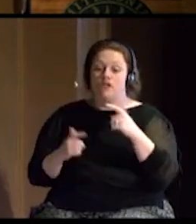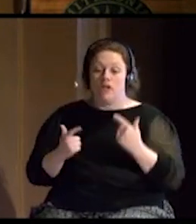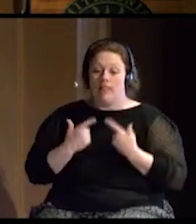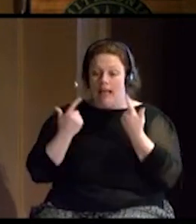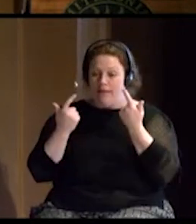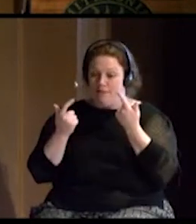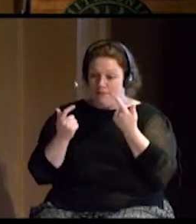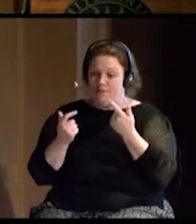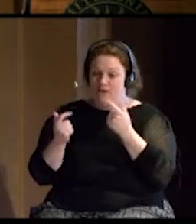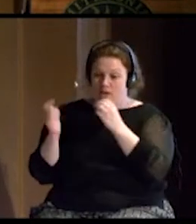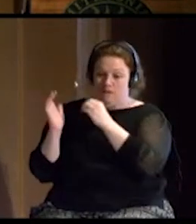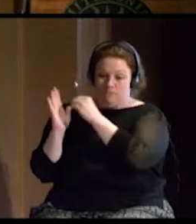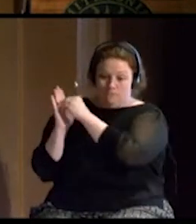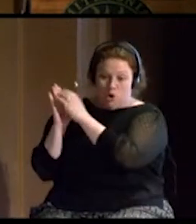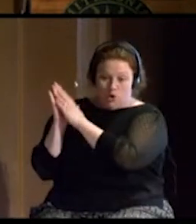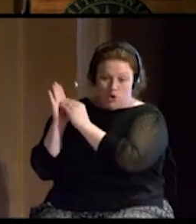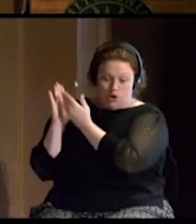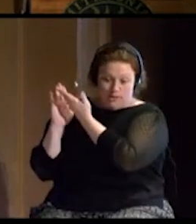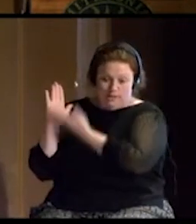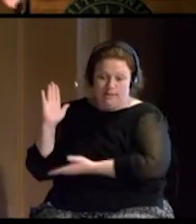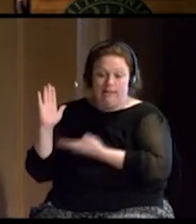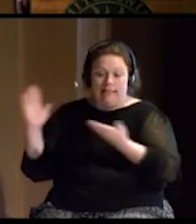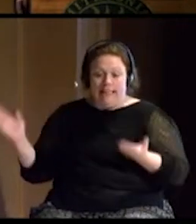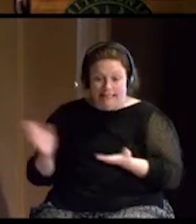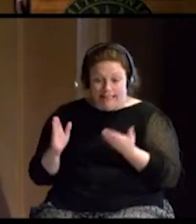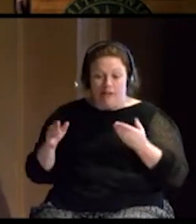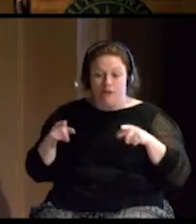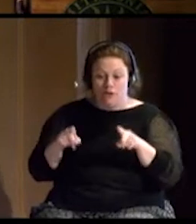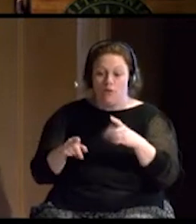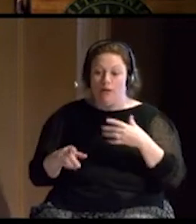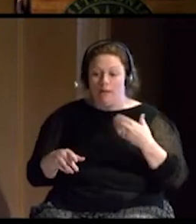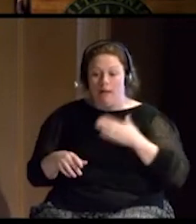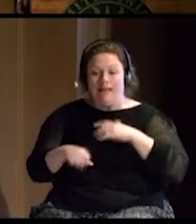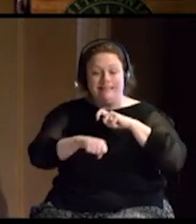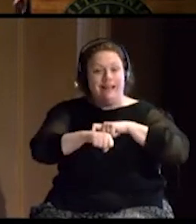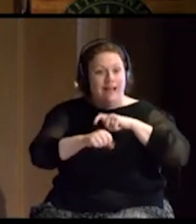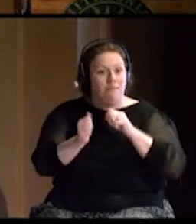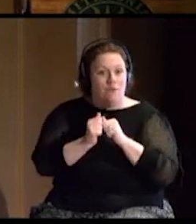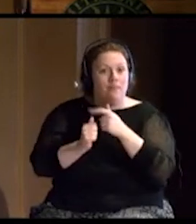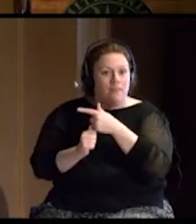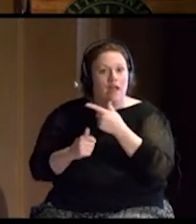as a Buck Fellow here. So this opportunity, I played a significant role in this.